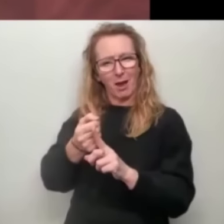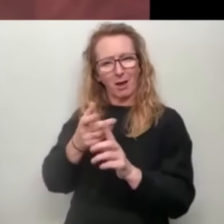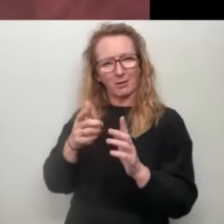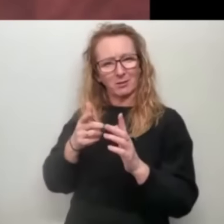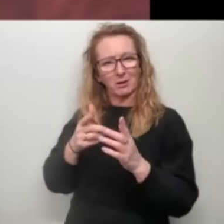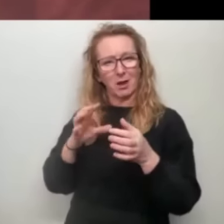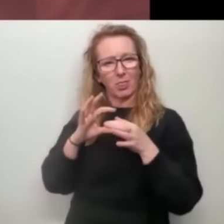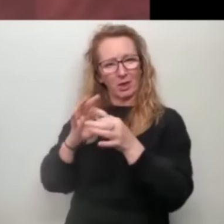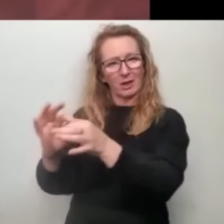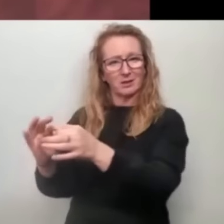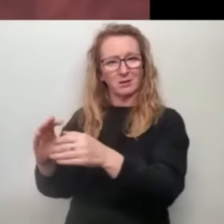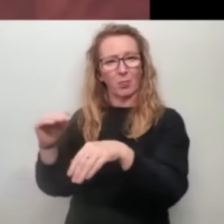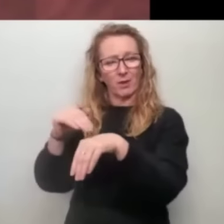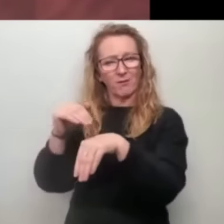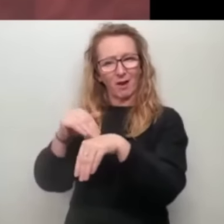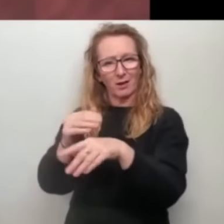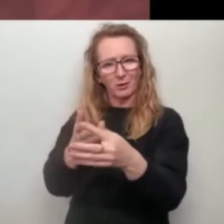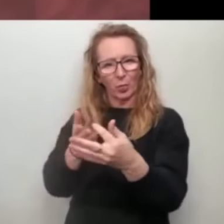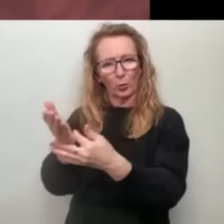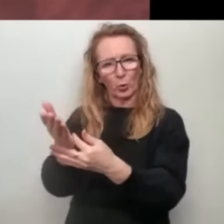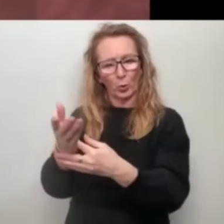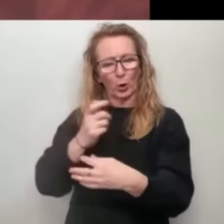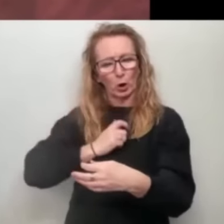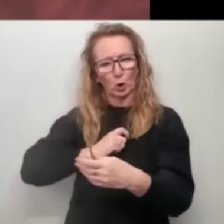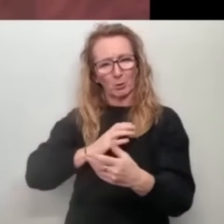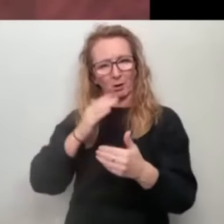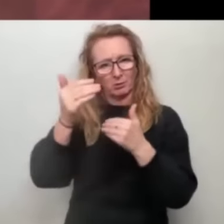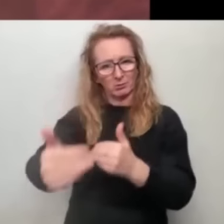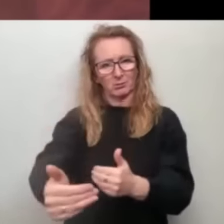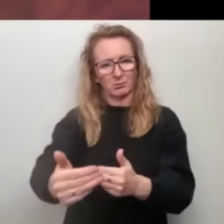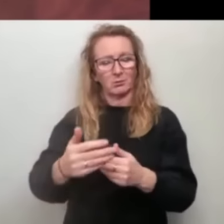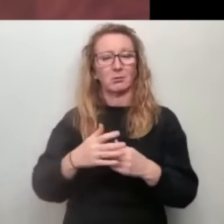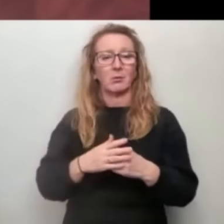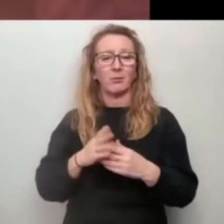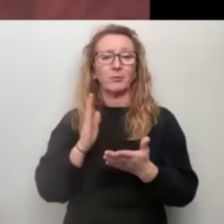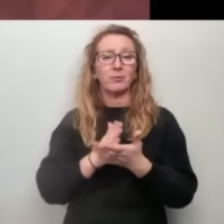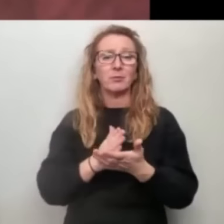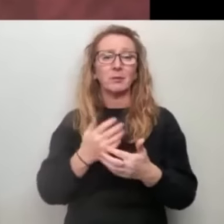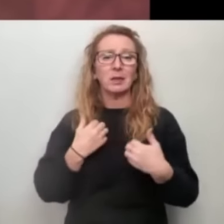and effects to characterize a given period, it's particularly interesting in discussions surrounding